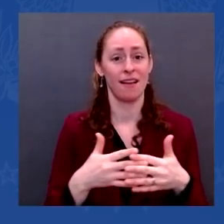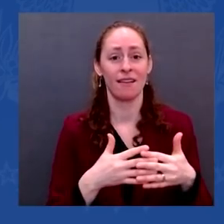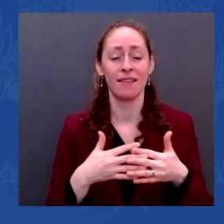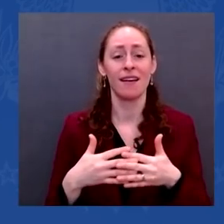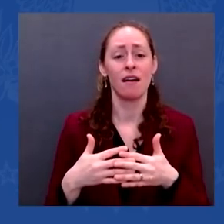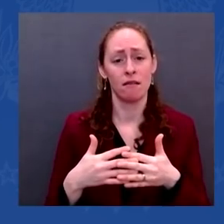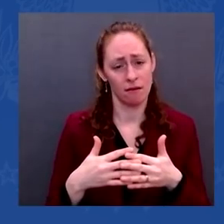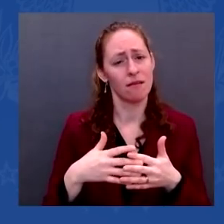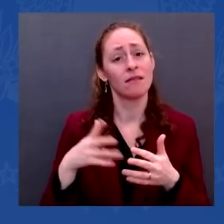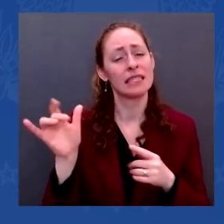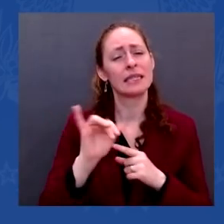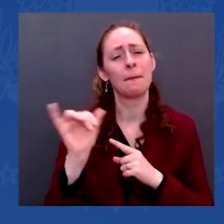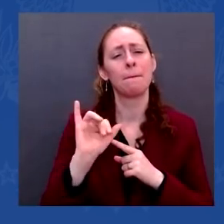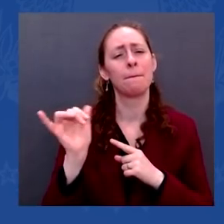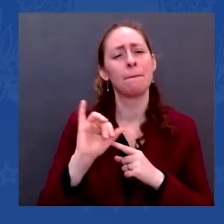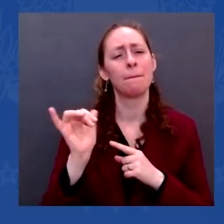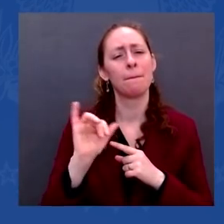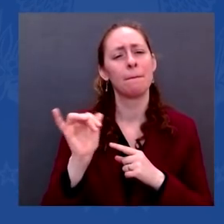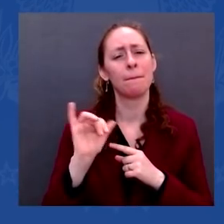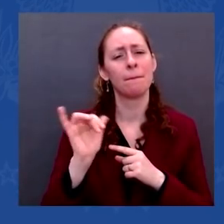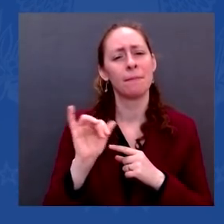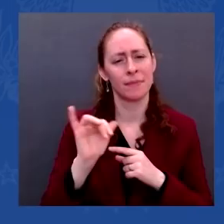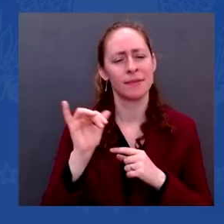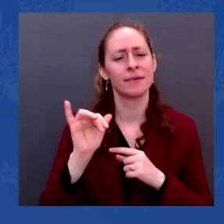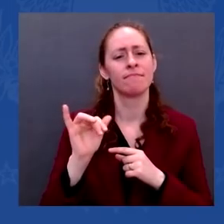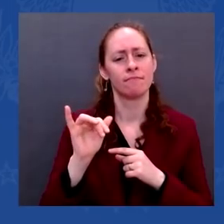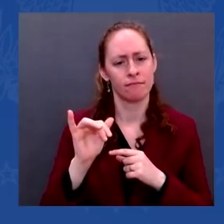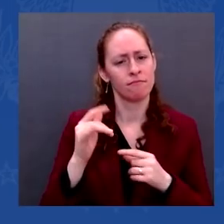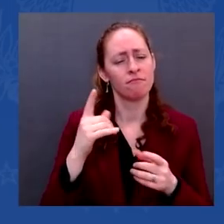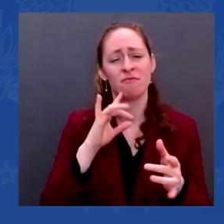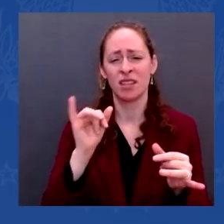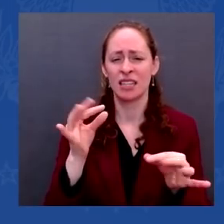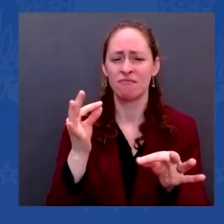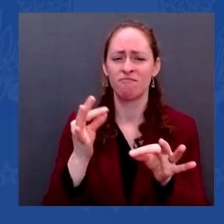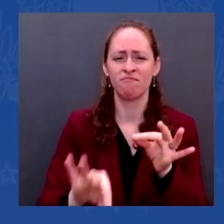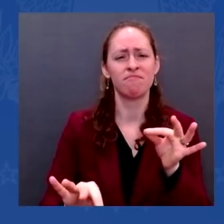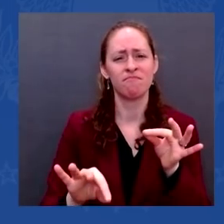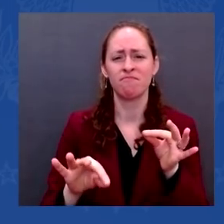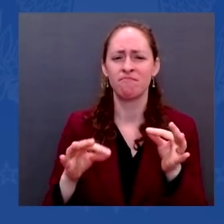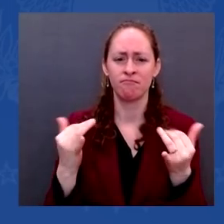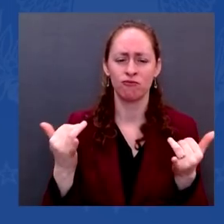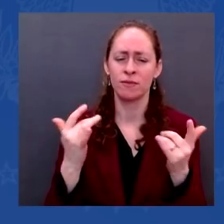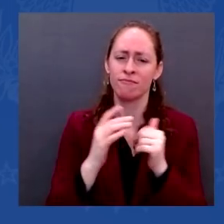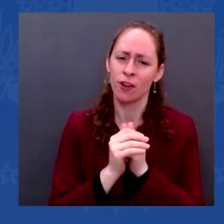God, grant us faith. Not only in you, but in one another.